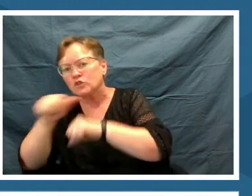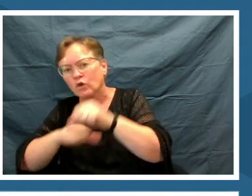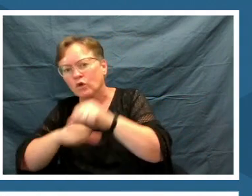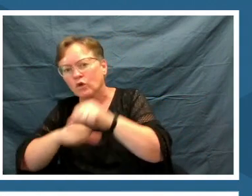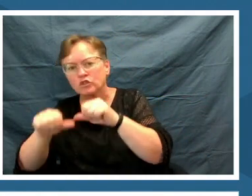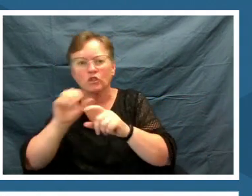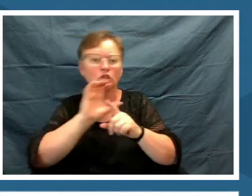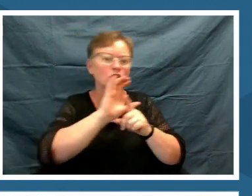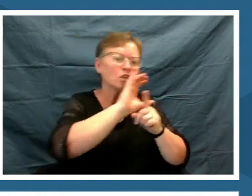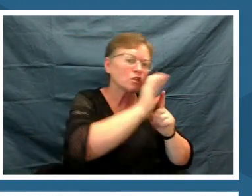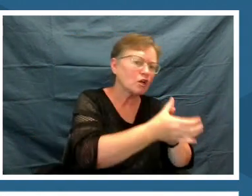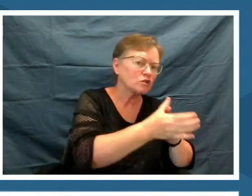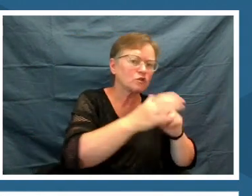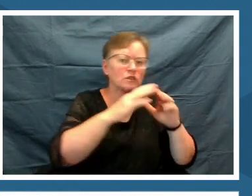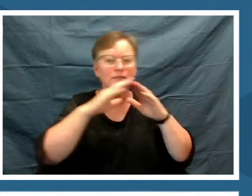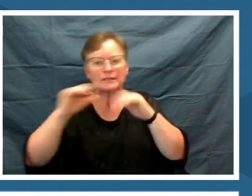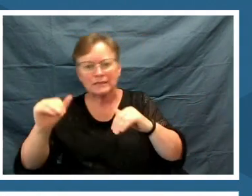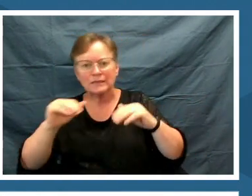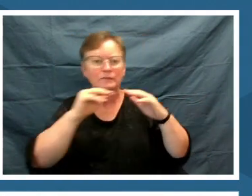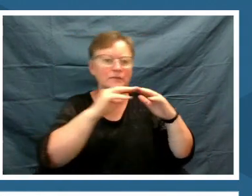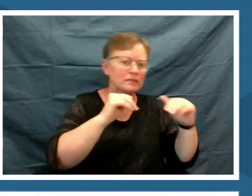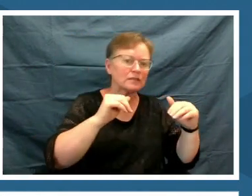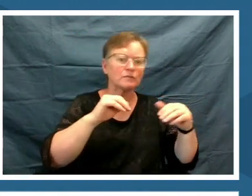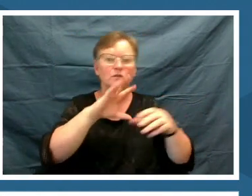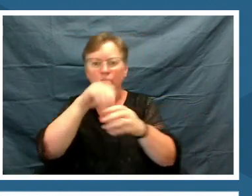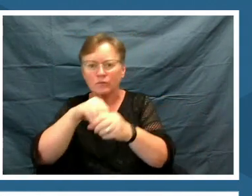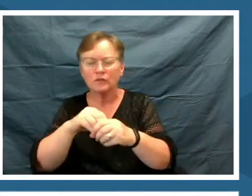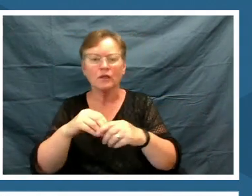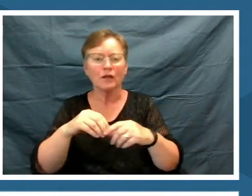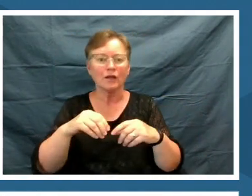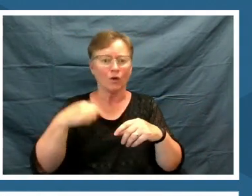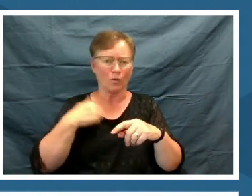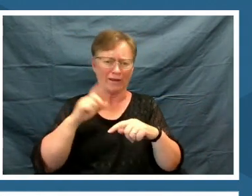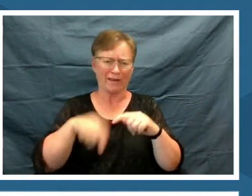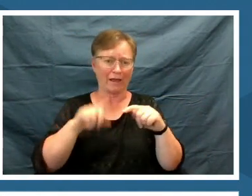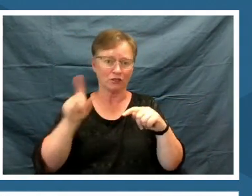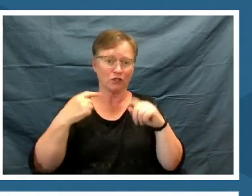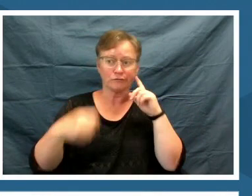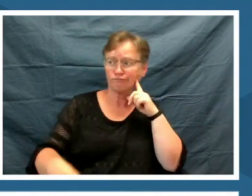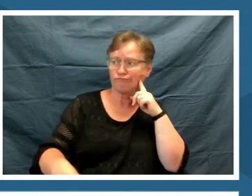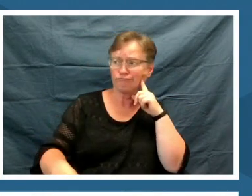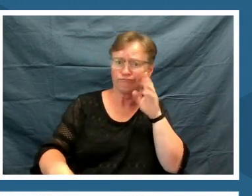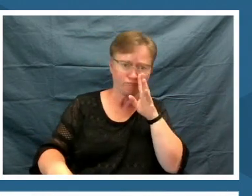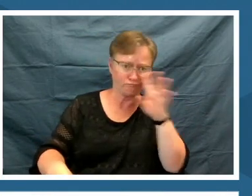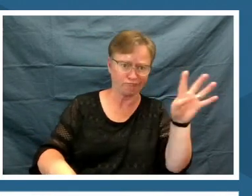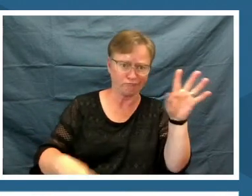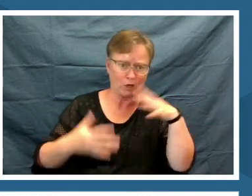in right we can't just like not have clothes potentially um and we can't just